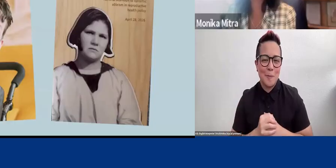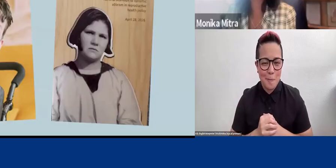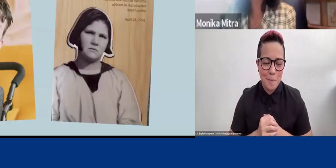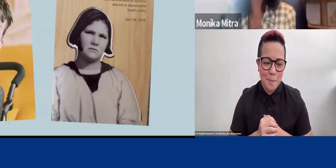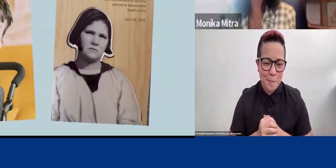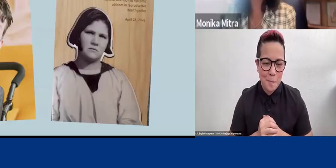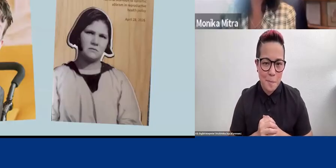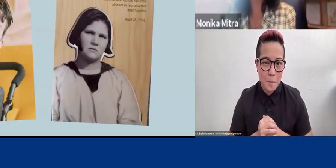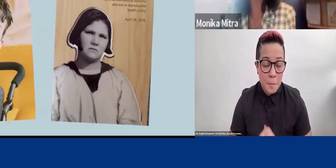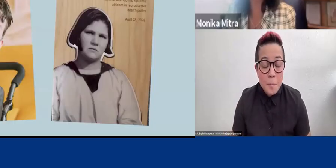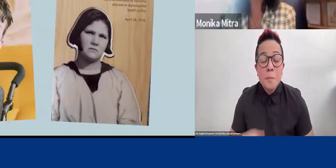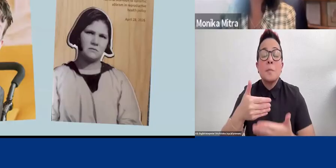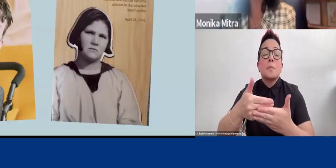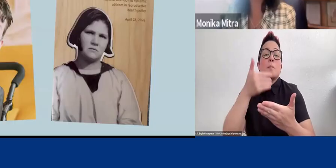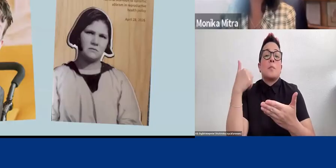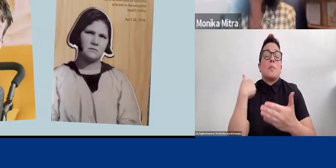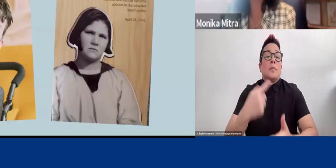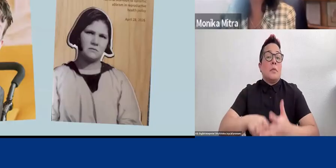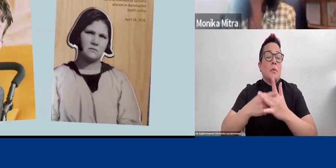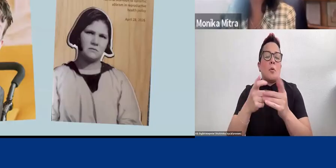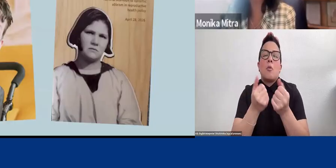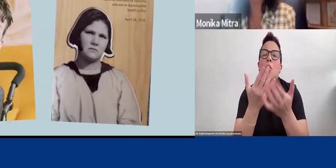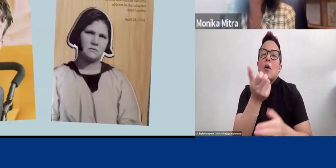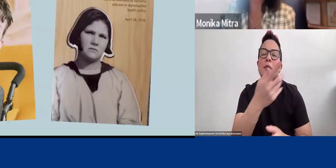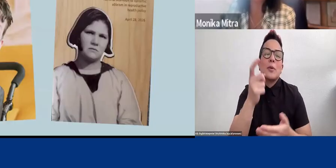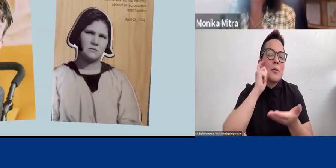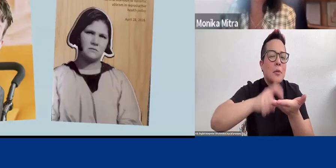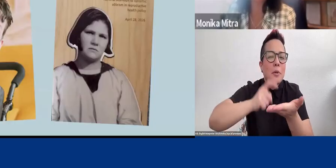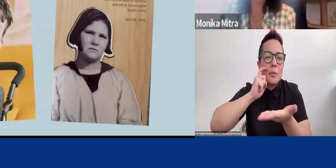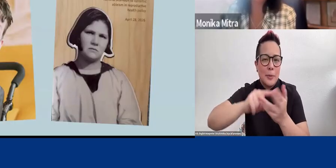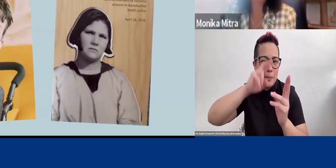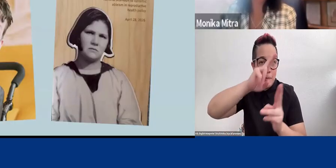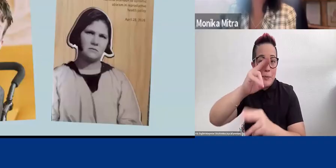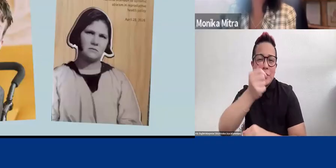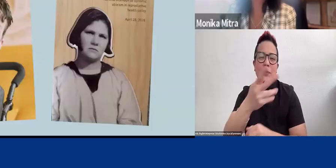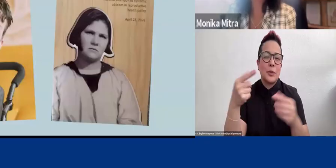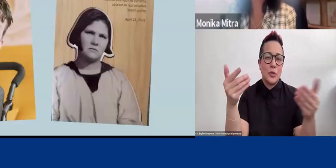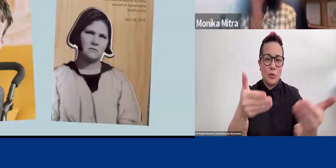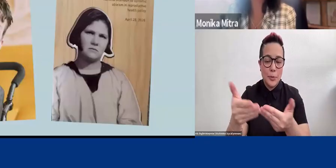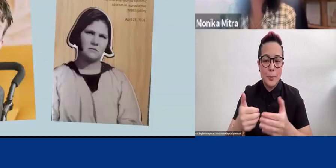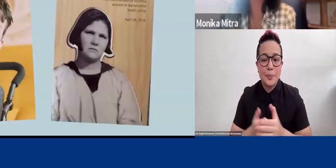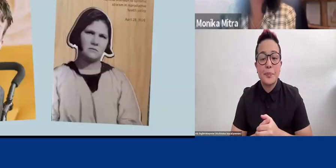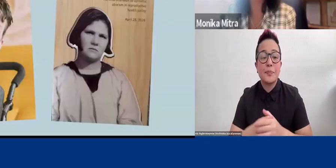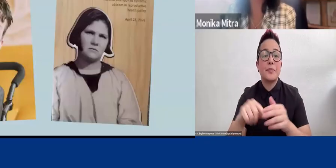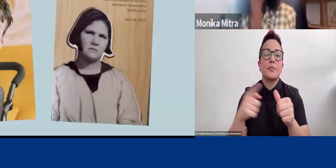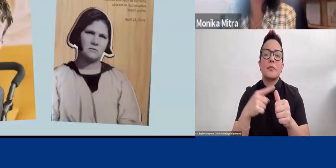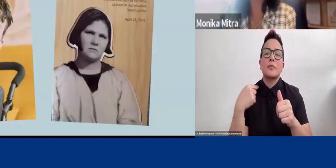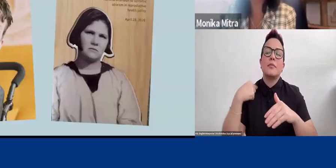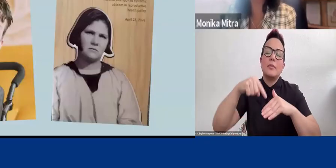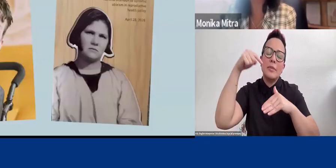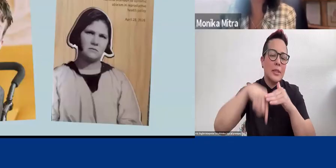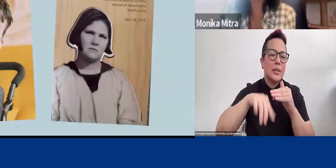Before we begin, I'd like to offer a few acknowledgements and introductions. First, we're deeply grateful to the Ford Foundations